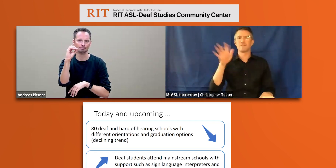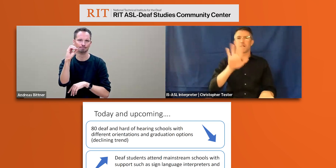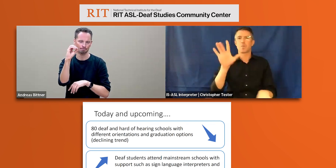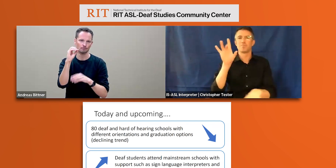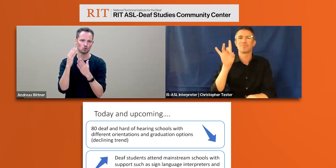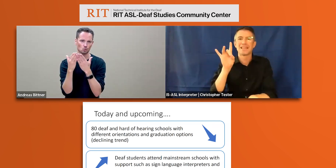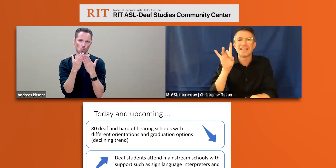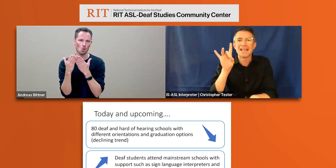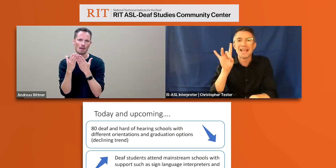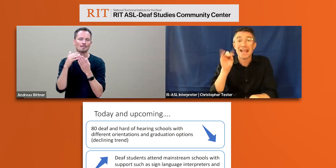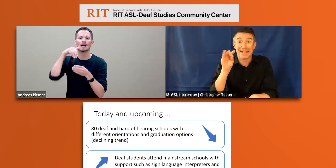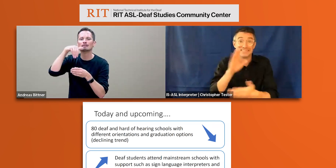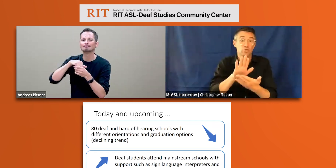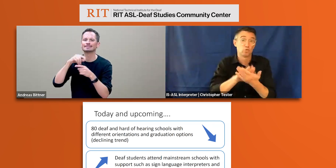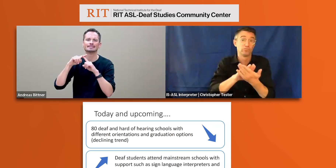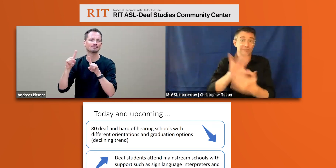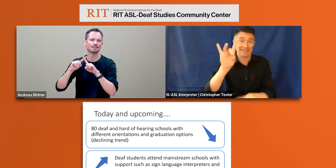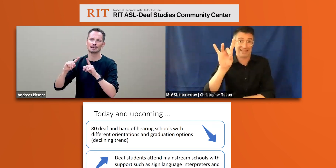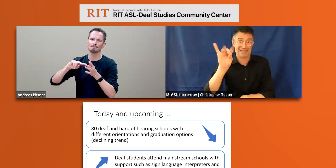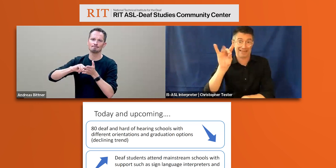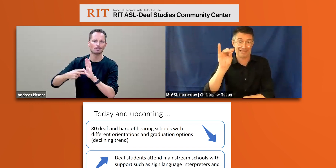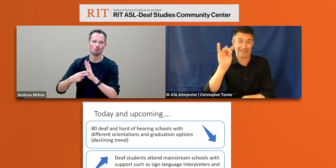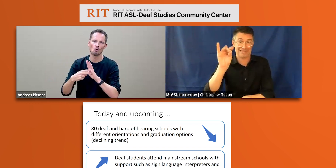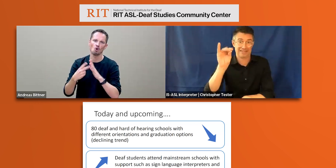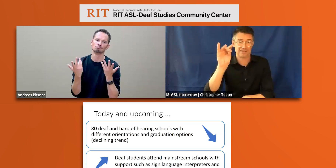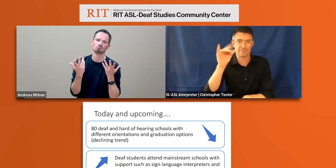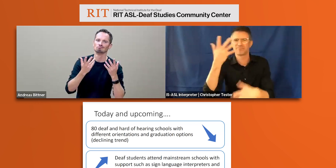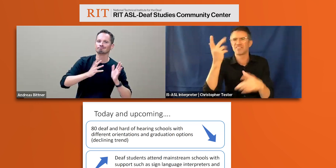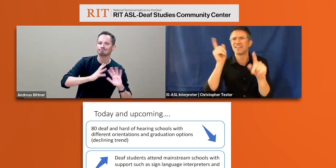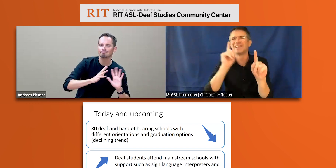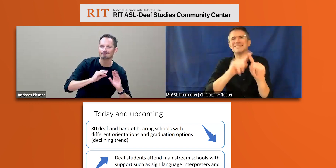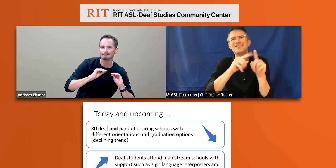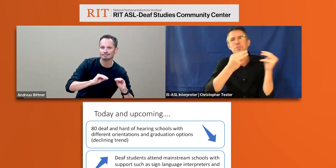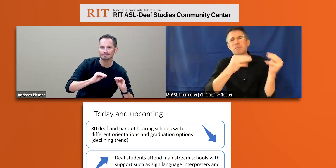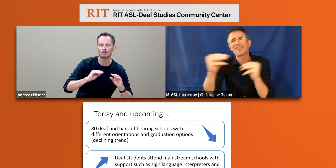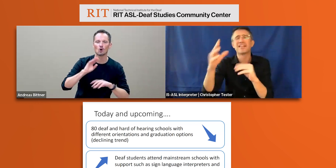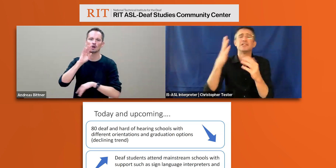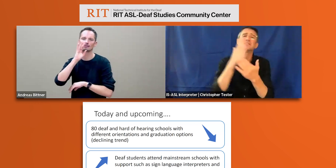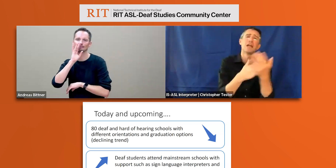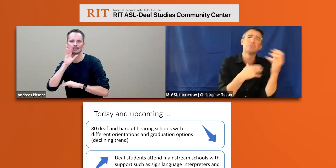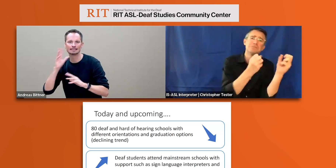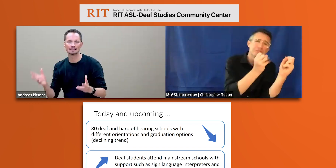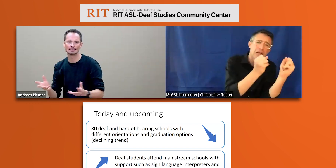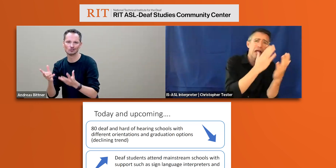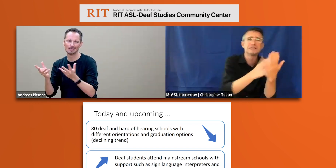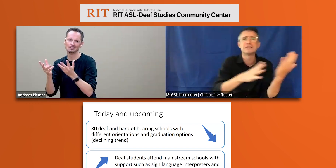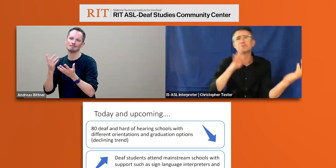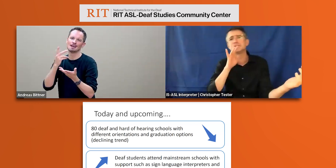Today, there are about 80 deaf and hard of hearing schools.